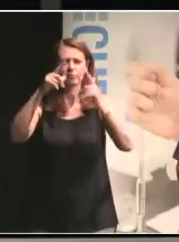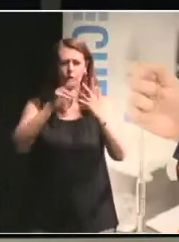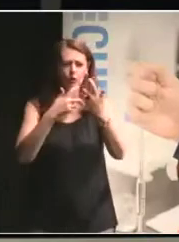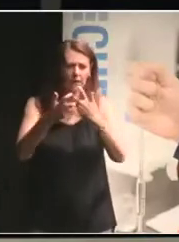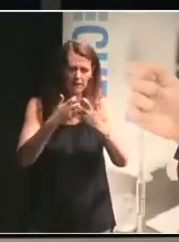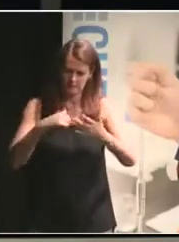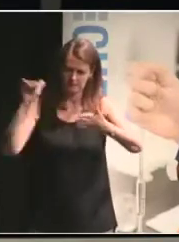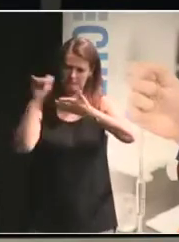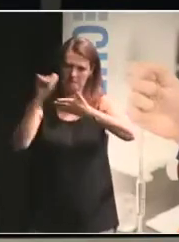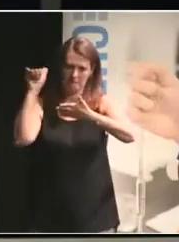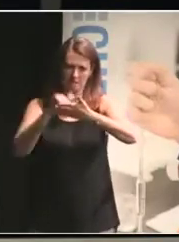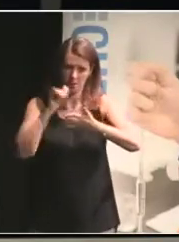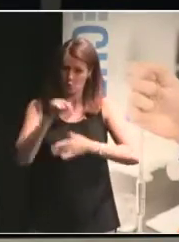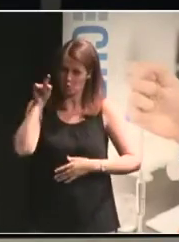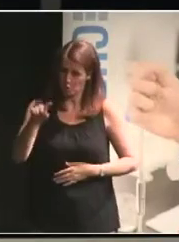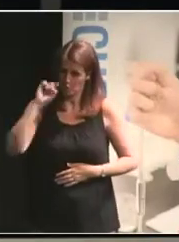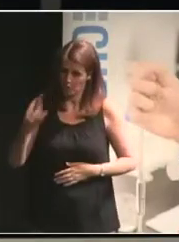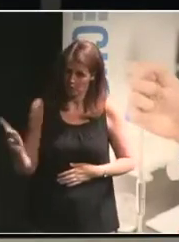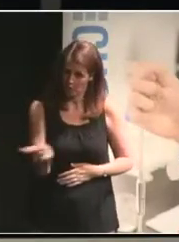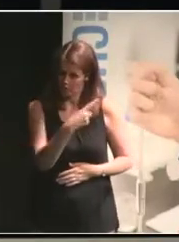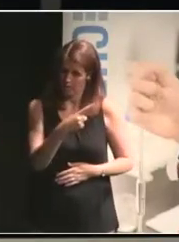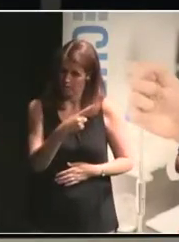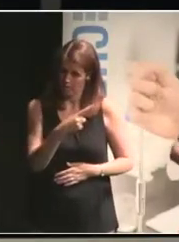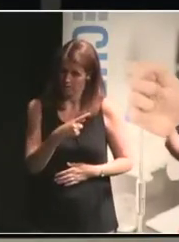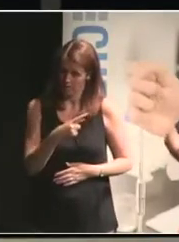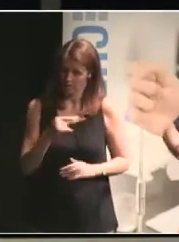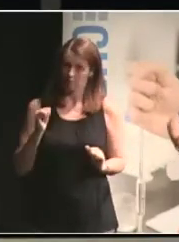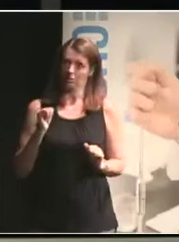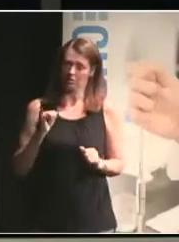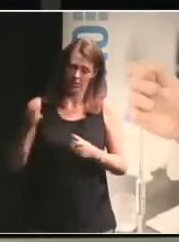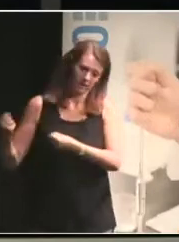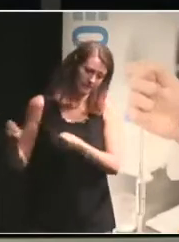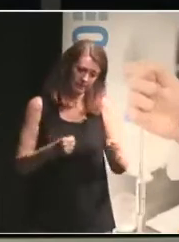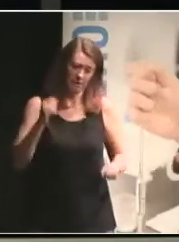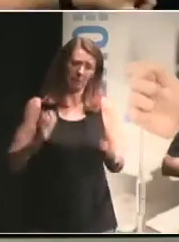on the door and says “You will go get your picture taken.” so they grab me kicking and screaming and